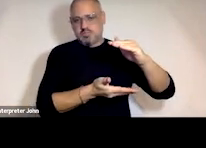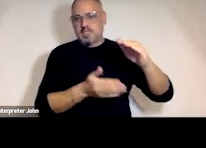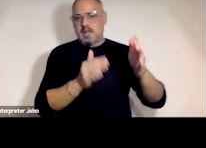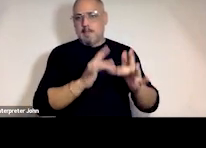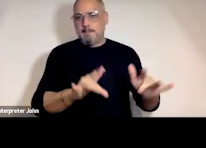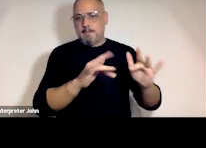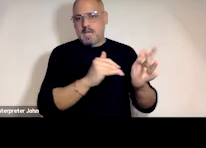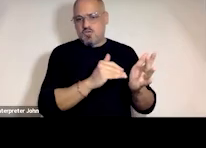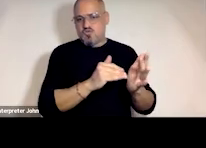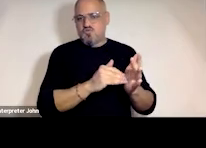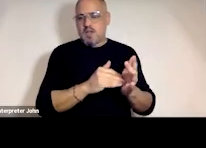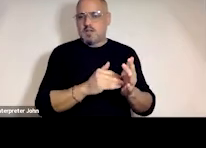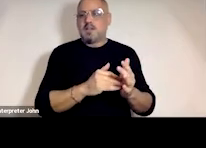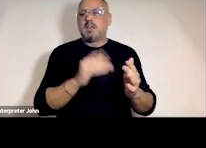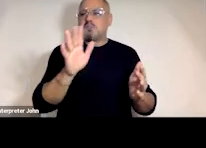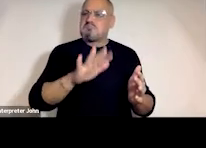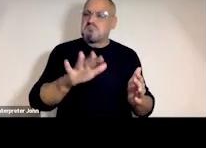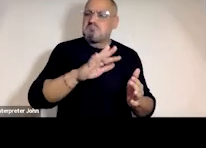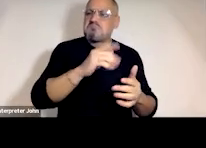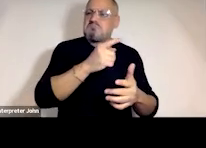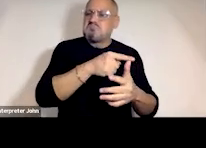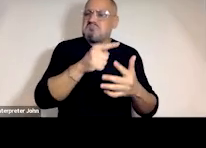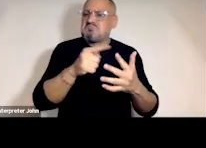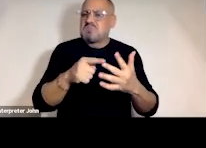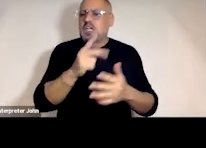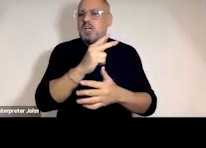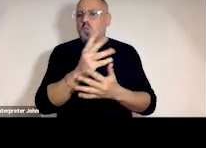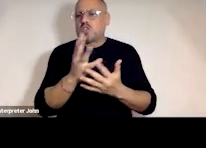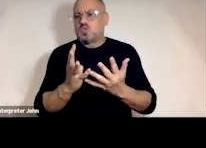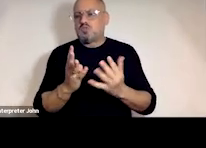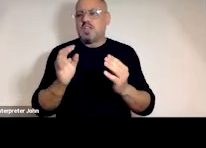in rough chronological order for the DDS examiner to review.